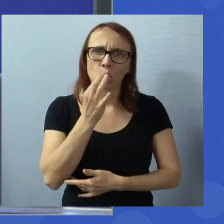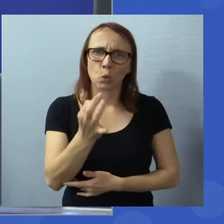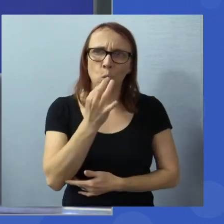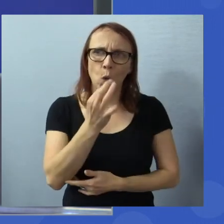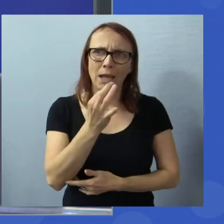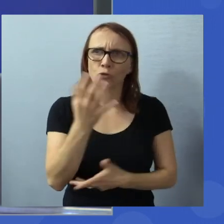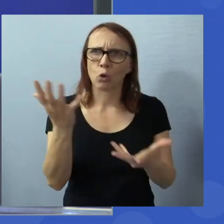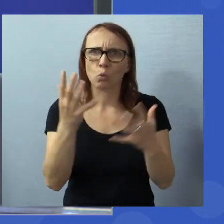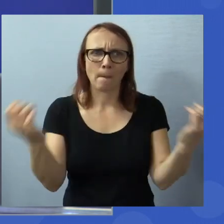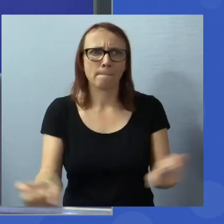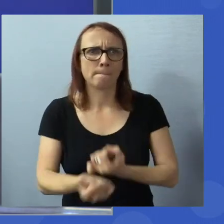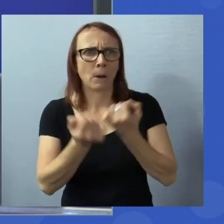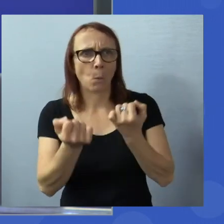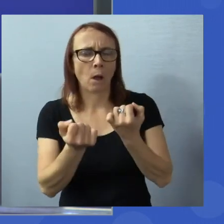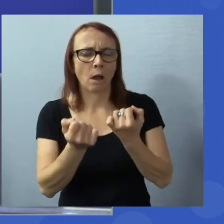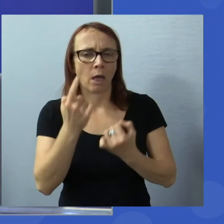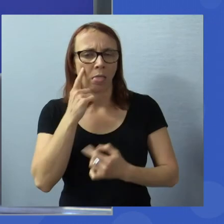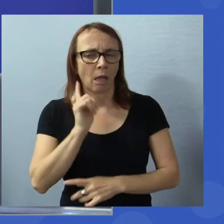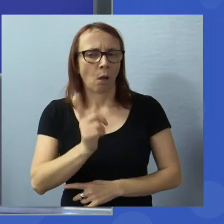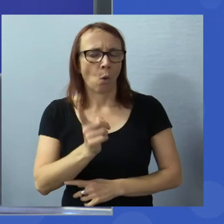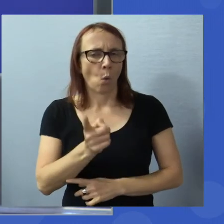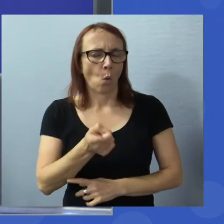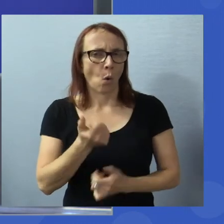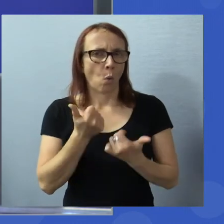how we do politics is a really good thing to be doing as well so without